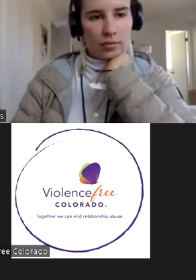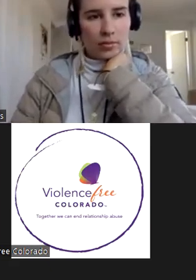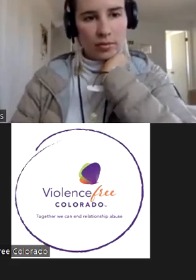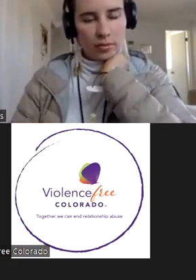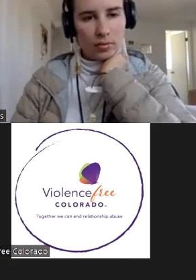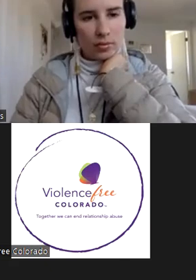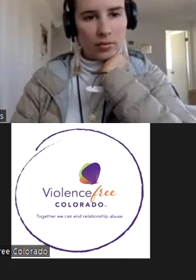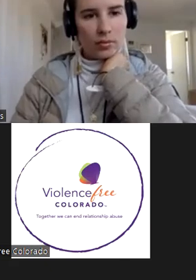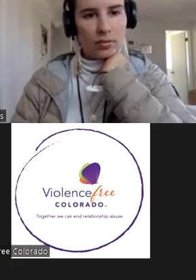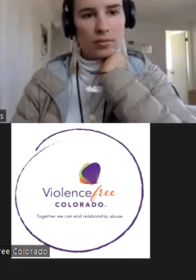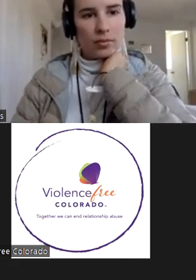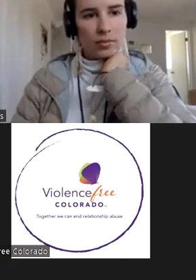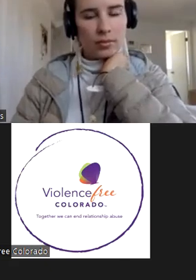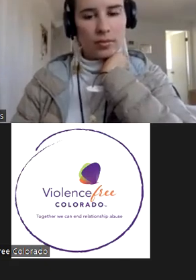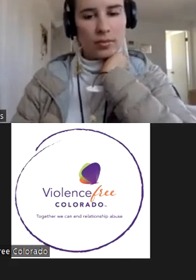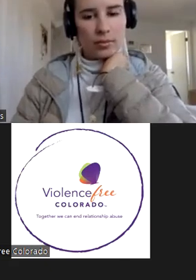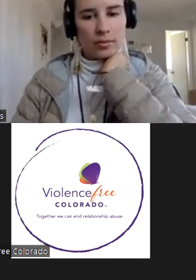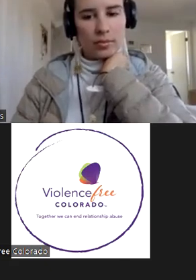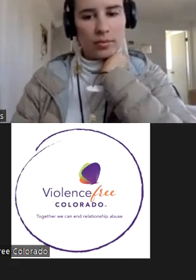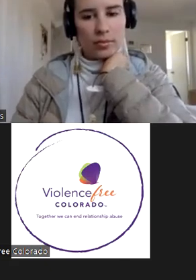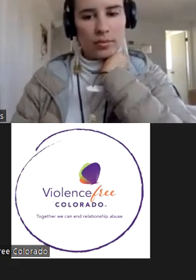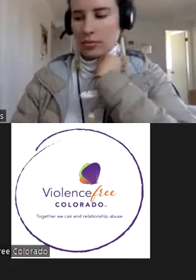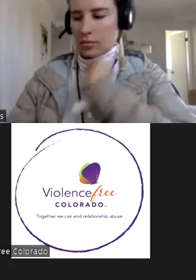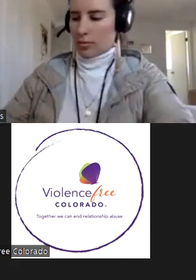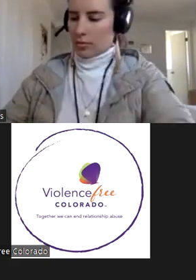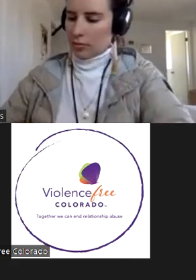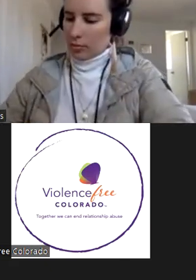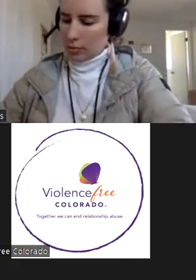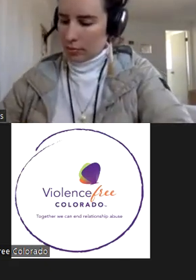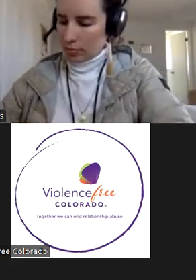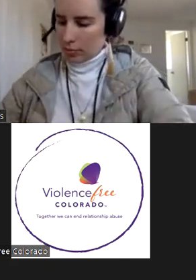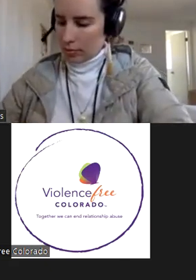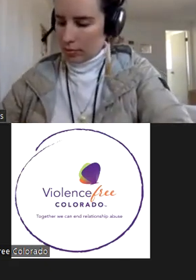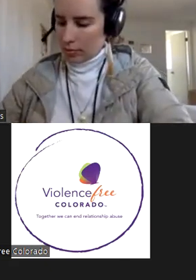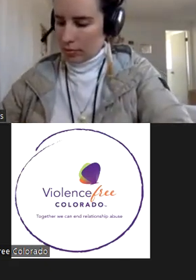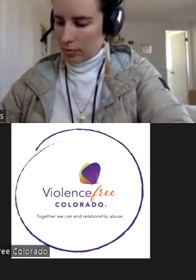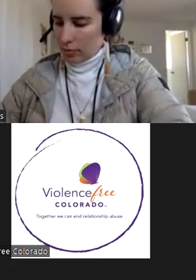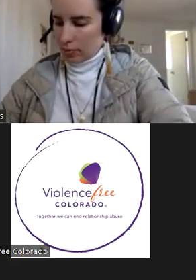and you will click on the globe icon at the bottom of your screen and then choose Spanish,